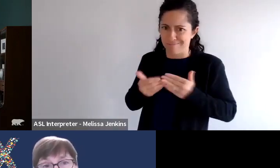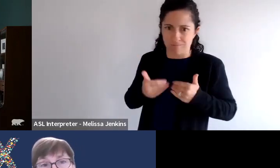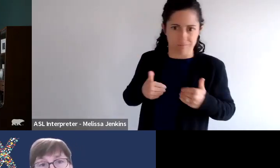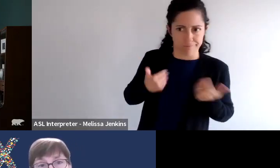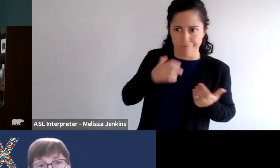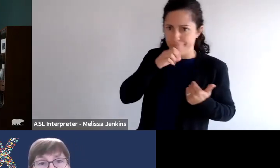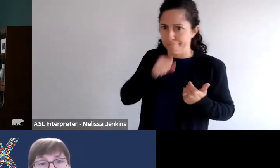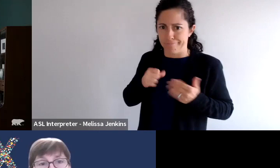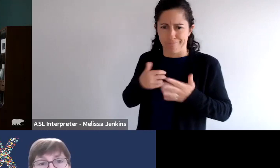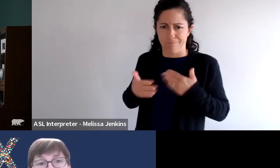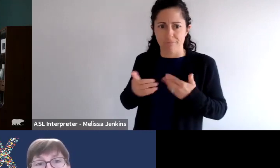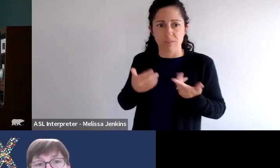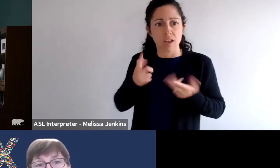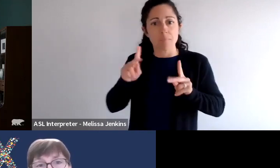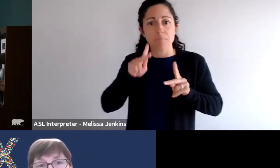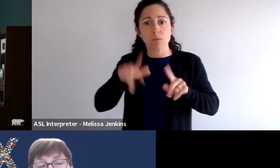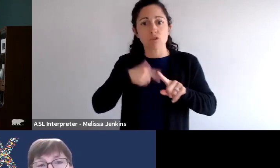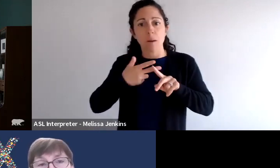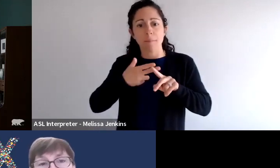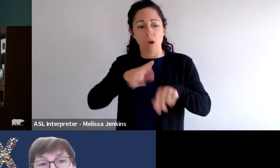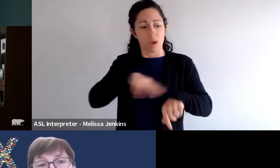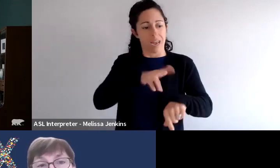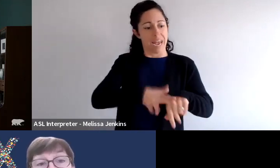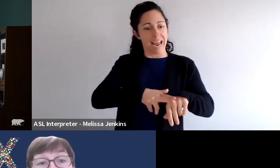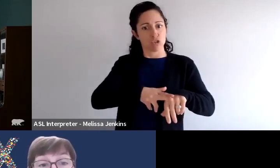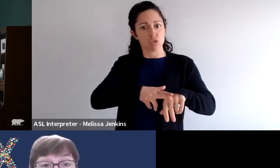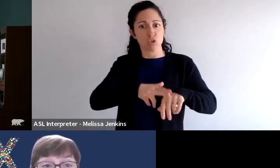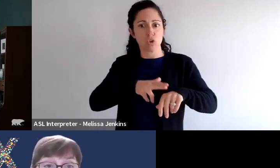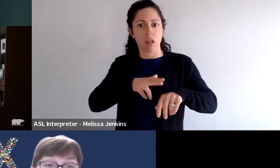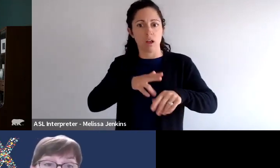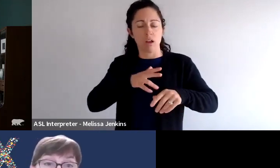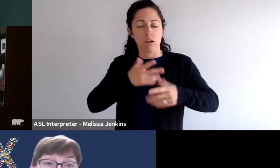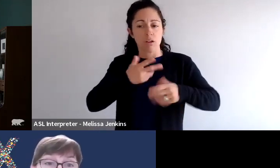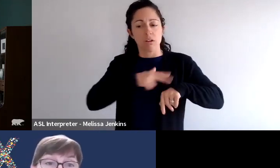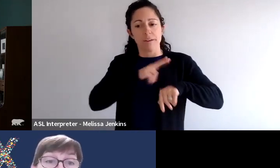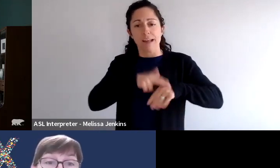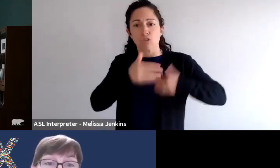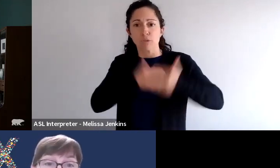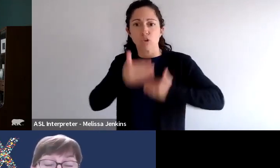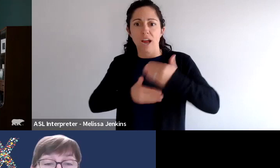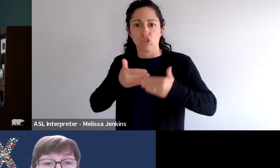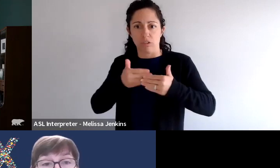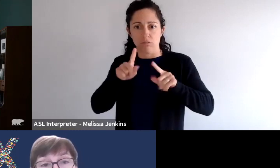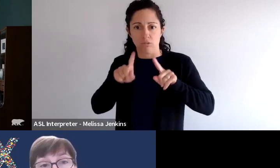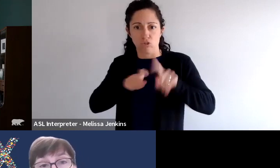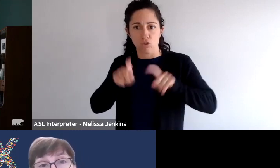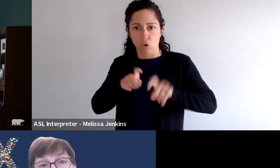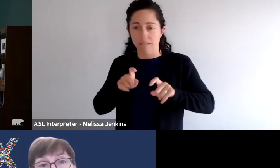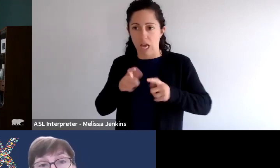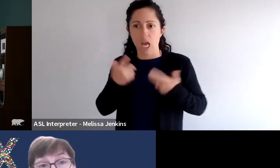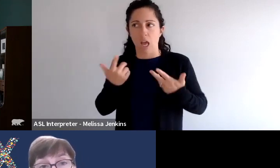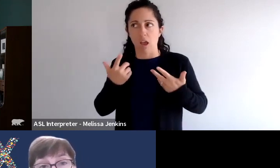progression of disease. So if you answer a survey once, it's a snapshot. If you answer it every year